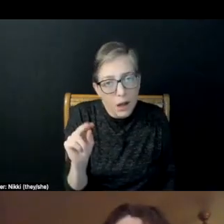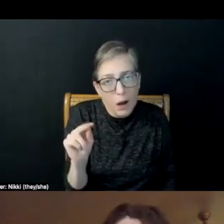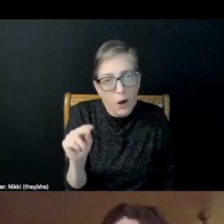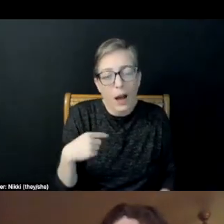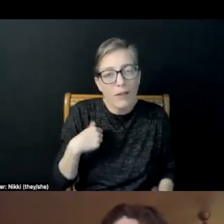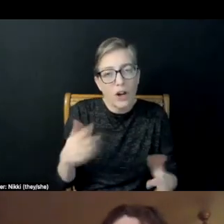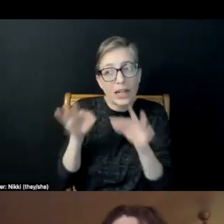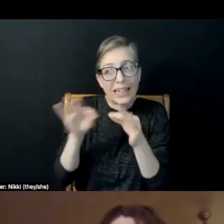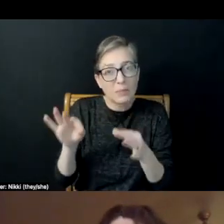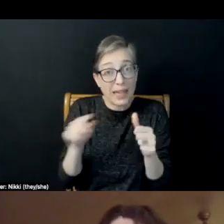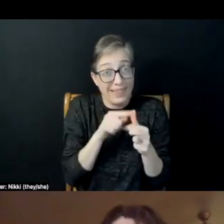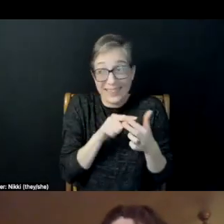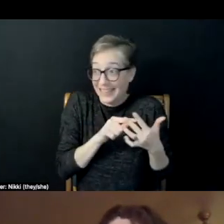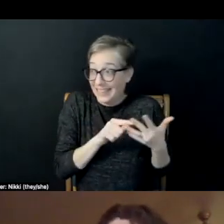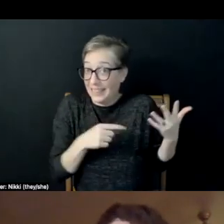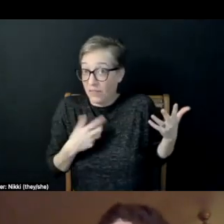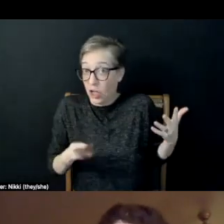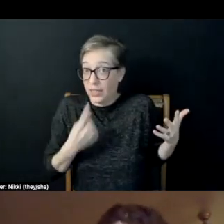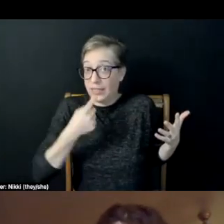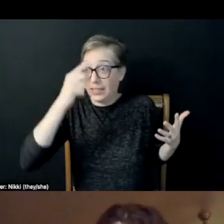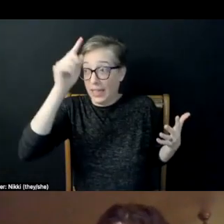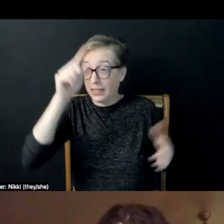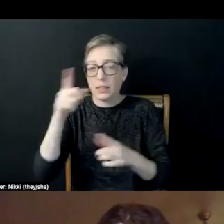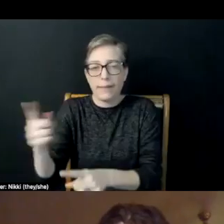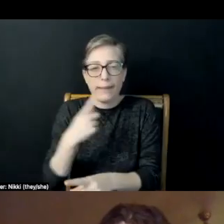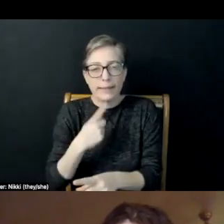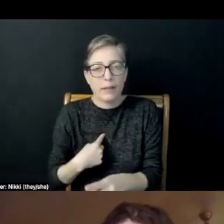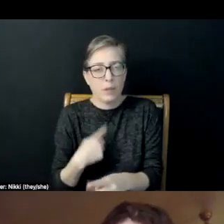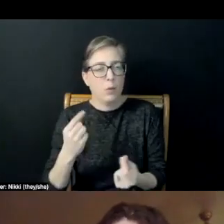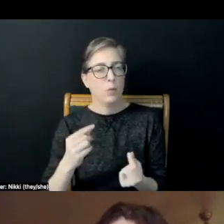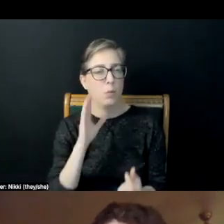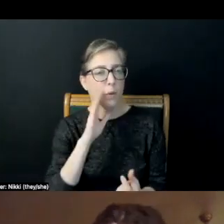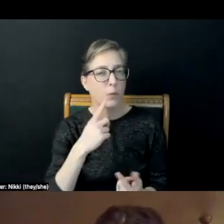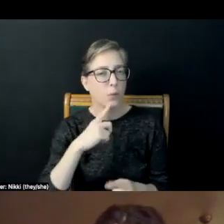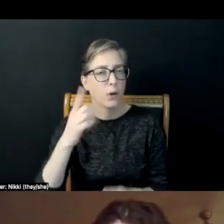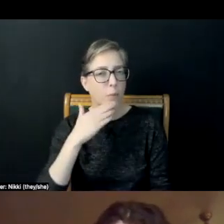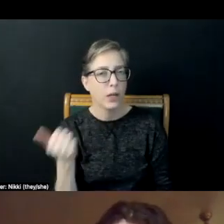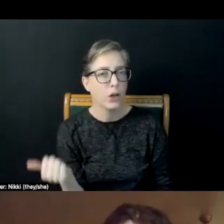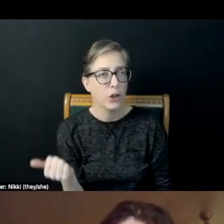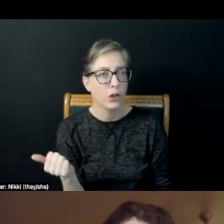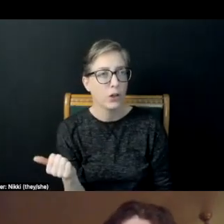them saying a power chair would work better even when I protested.